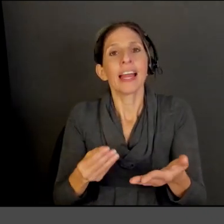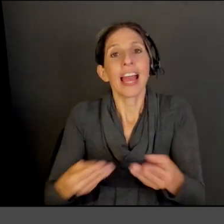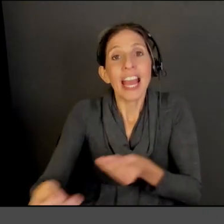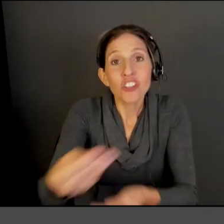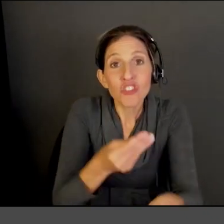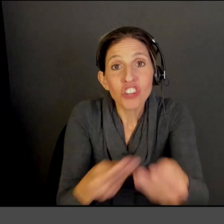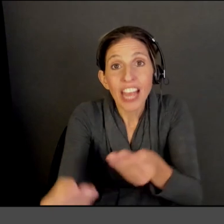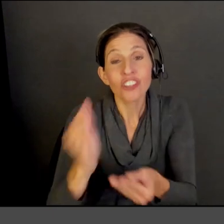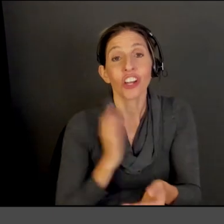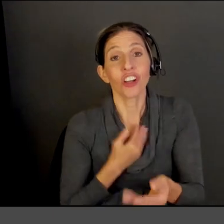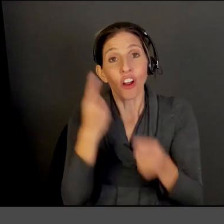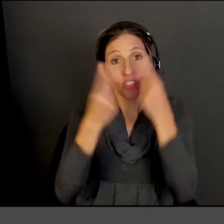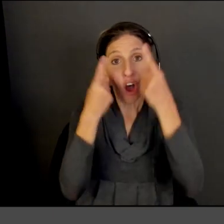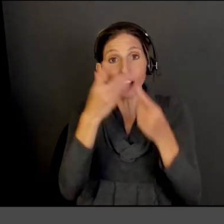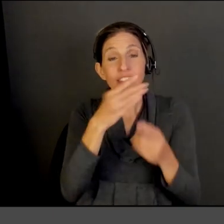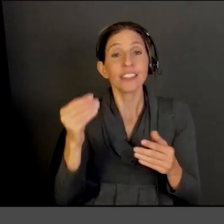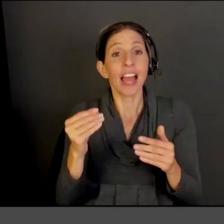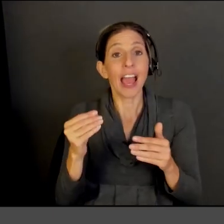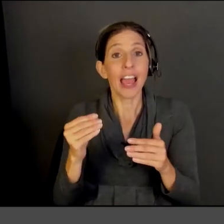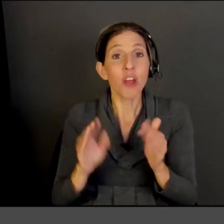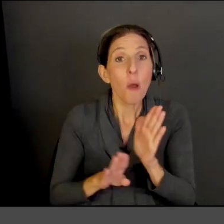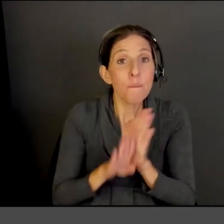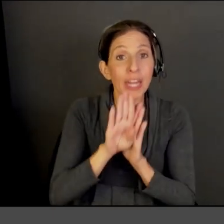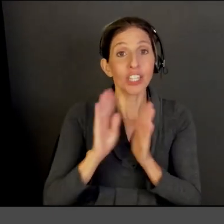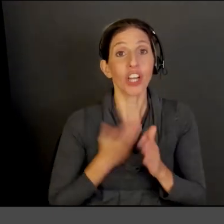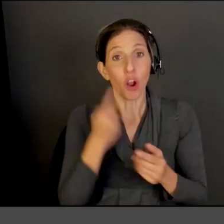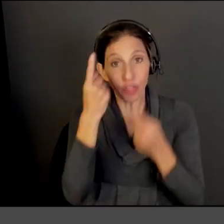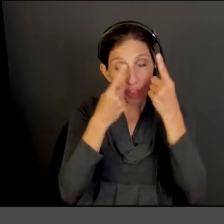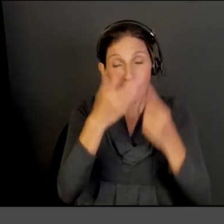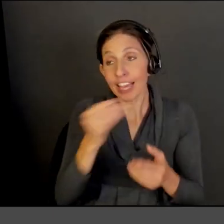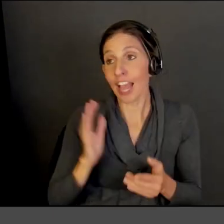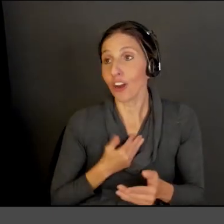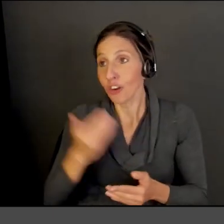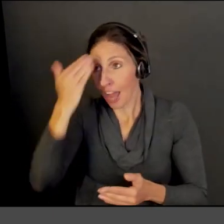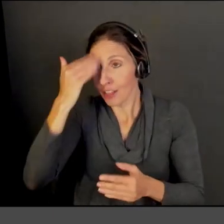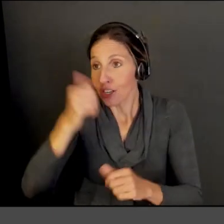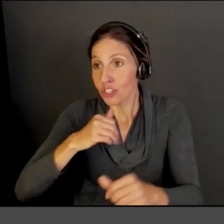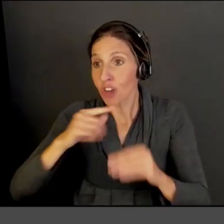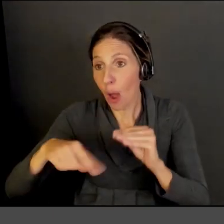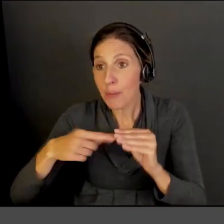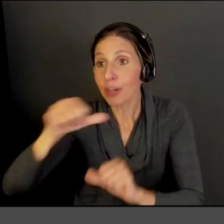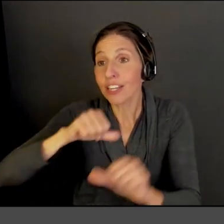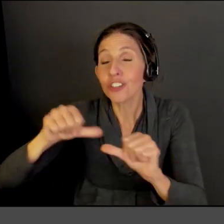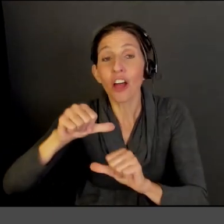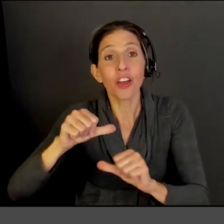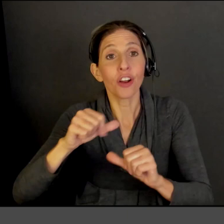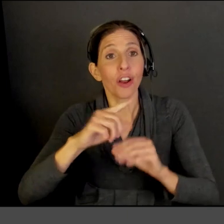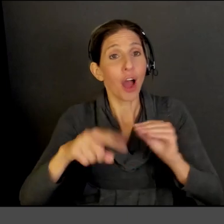AND OUR KNOWLEDGE ABOUT EACH OTHER, ABOUT THE WORLD, HOW ON EARTH ARE WE GOING TO